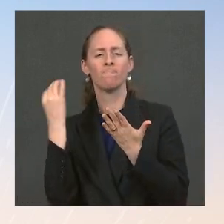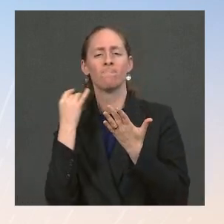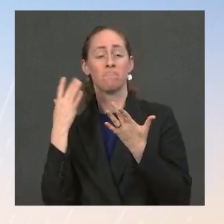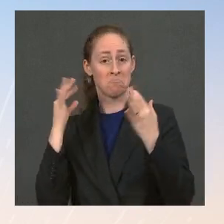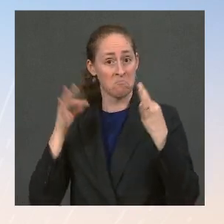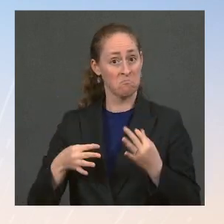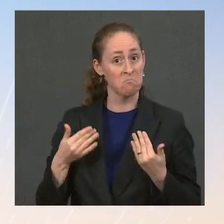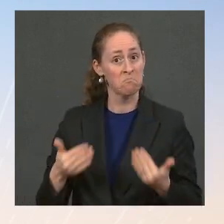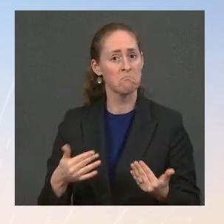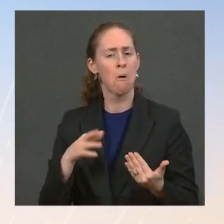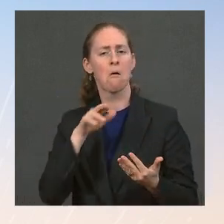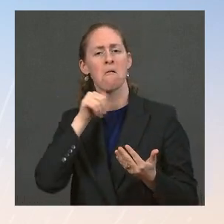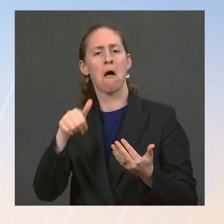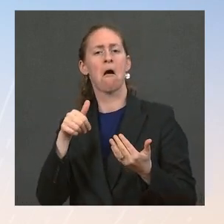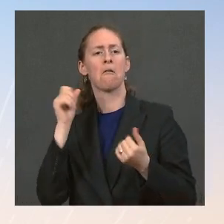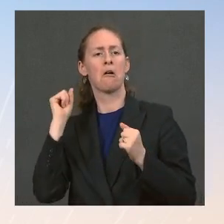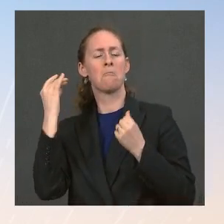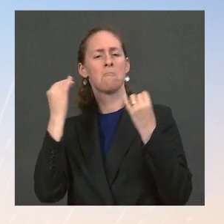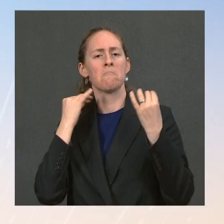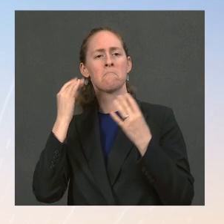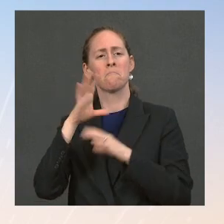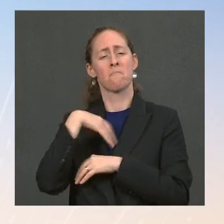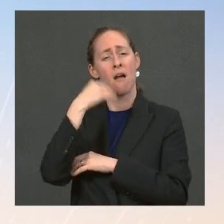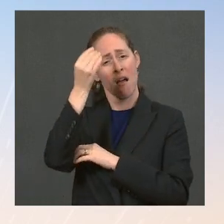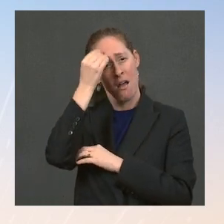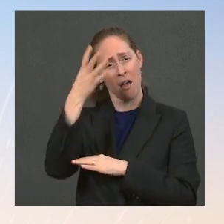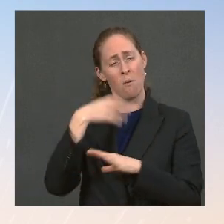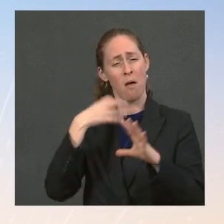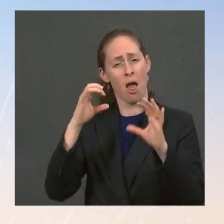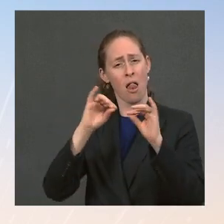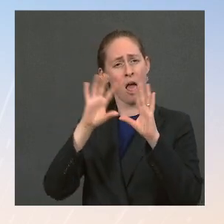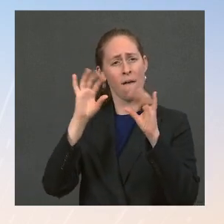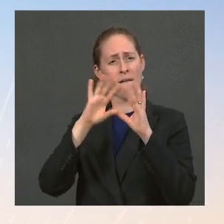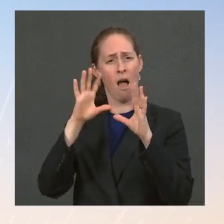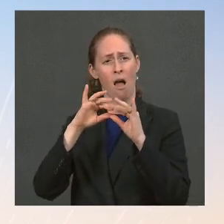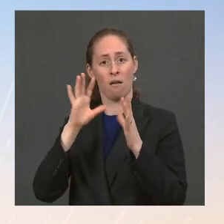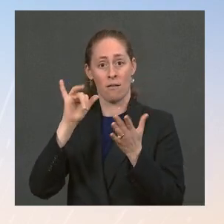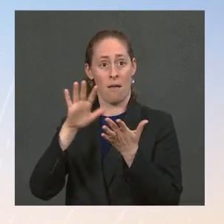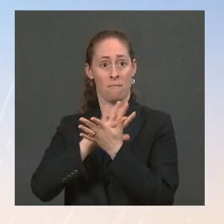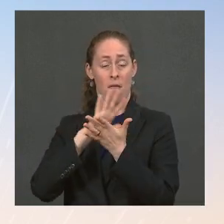this is a -- this is the first set of documents. So, these will be reviewed on a case-by-case basis.